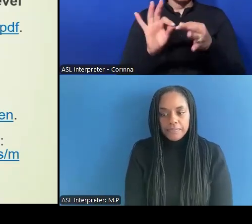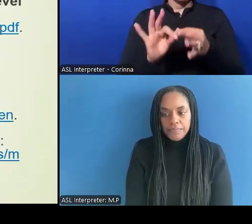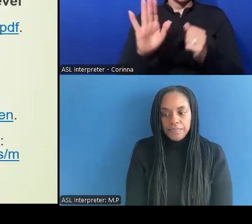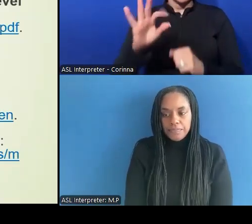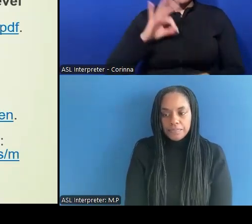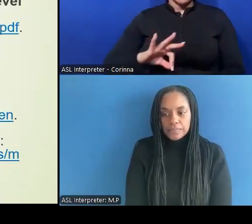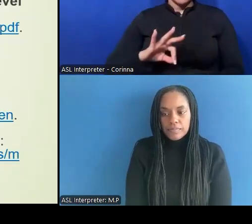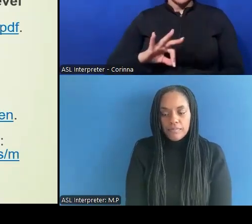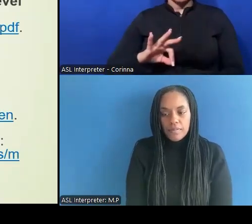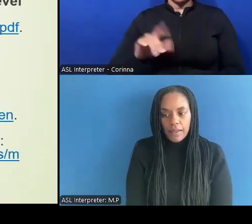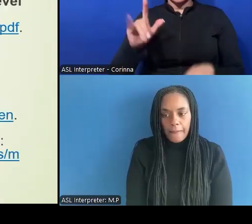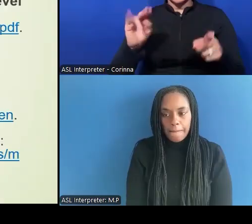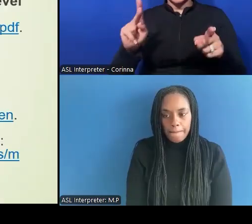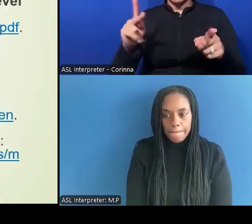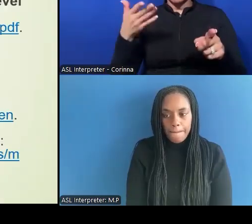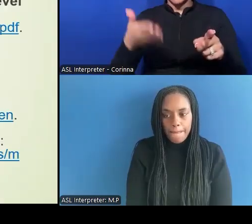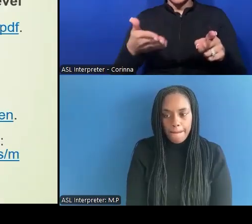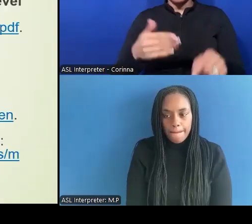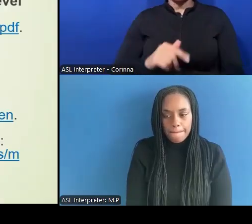There's a link to that organization here as well.